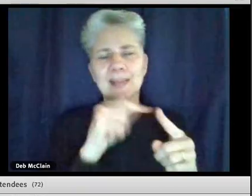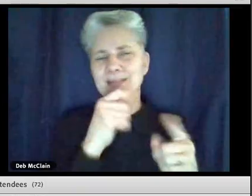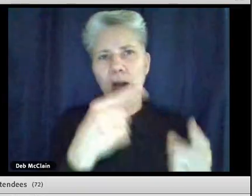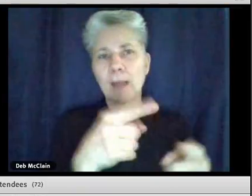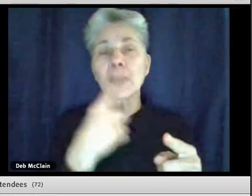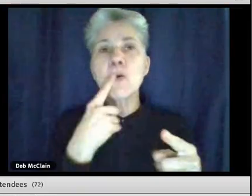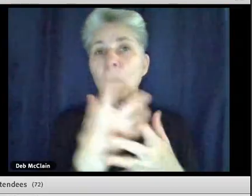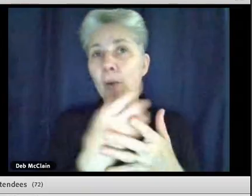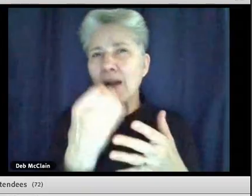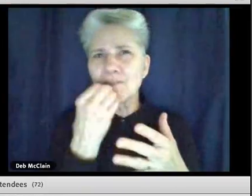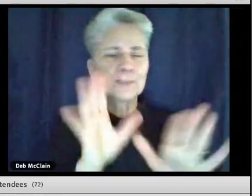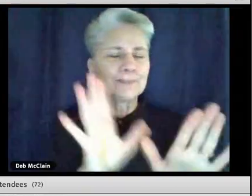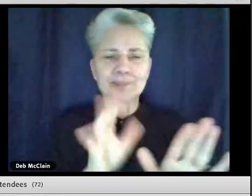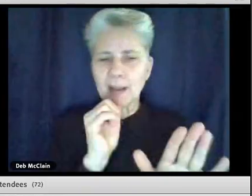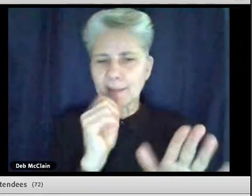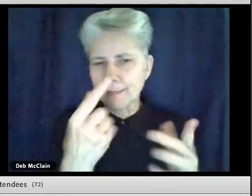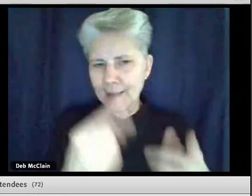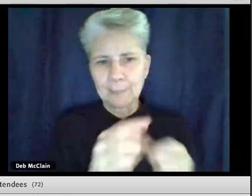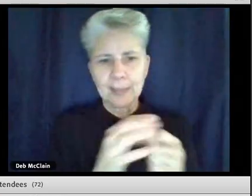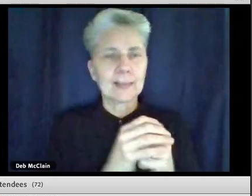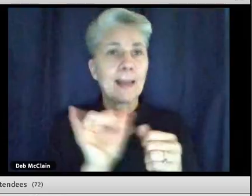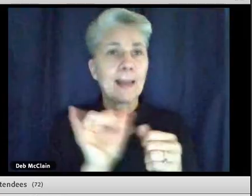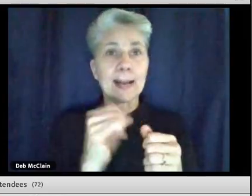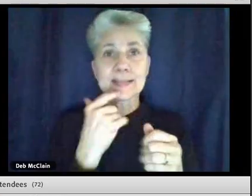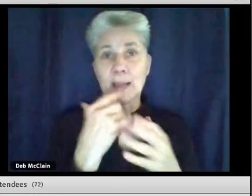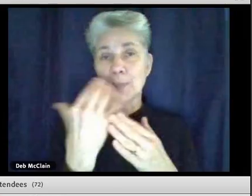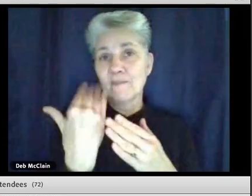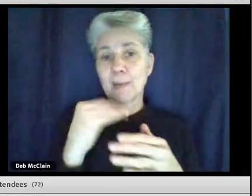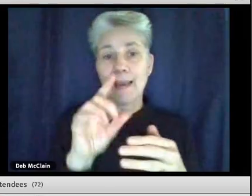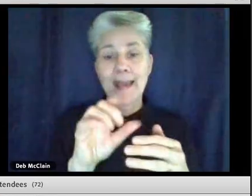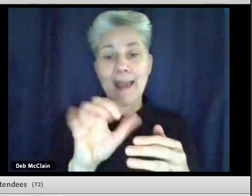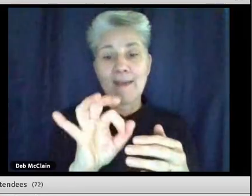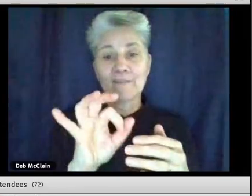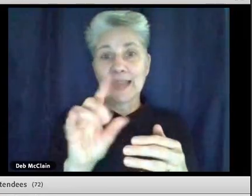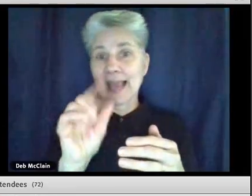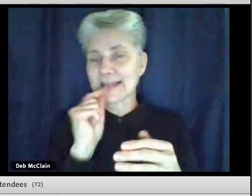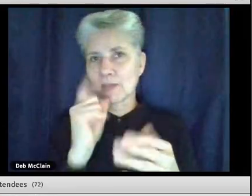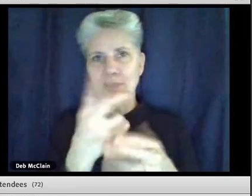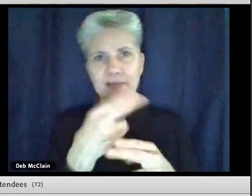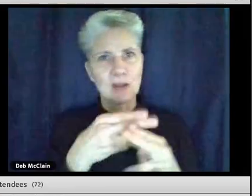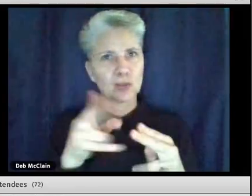except for essential places, but that's not going to happen. We're going to run out of food.